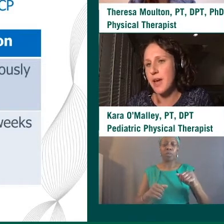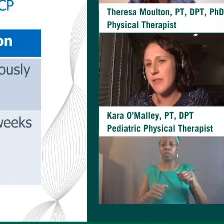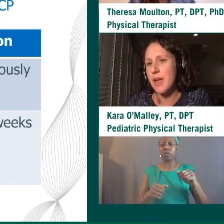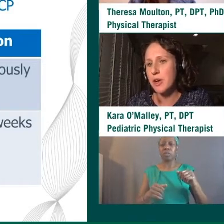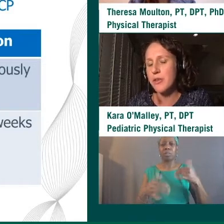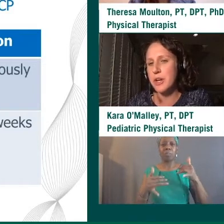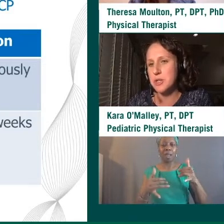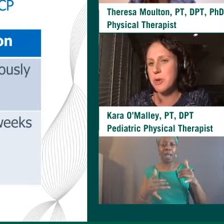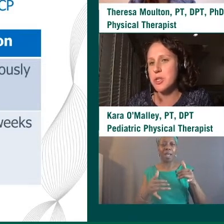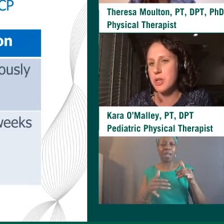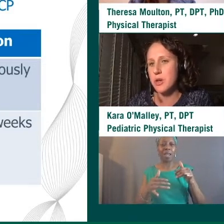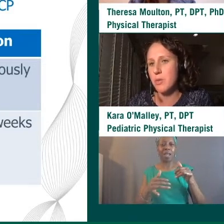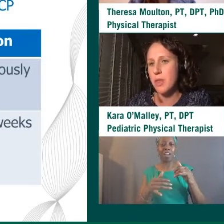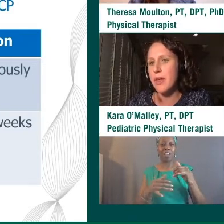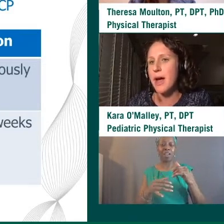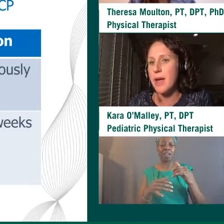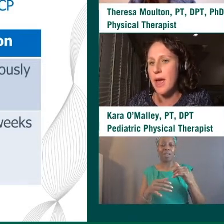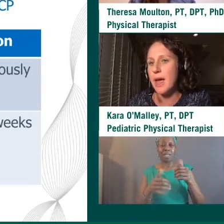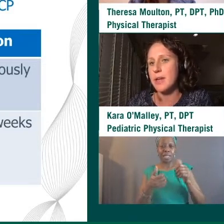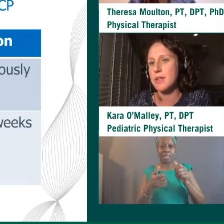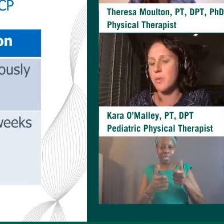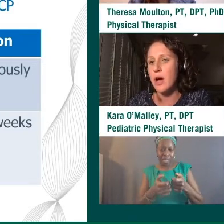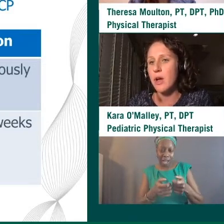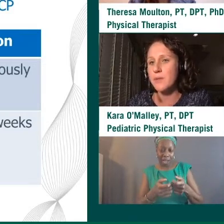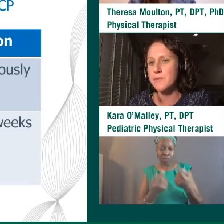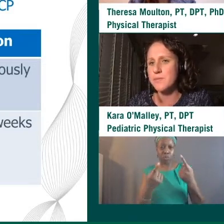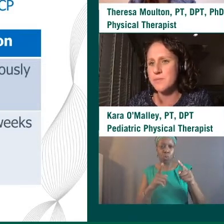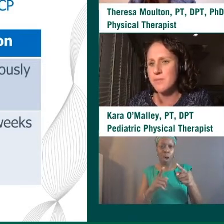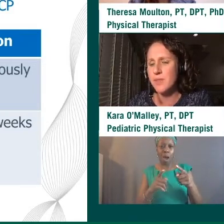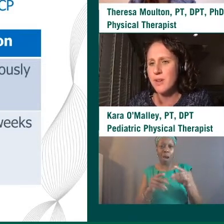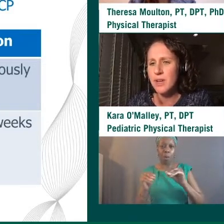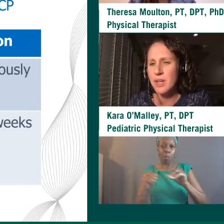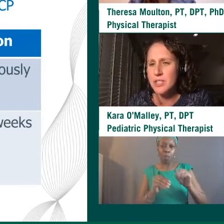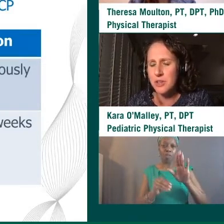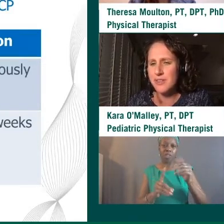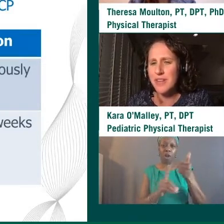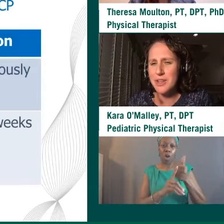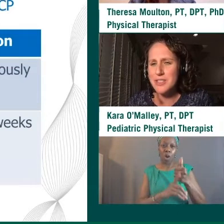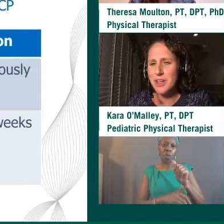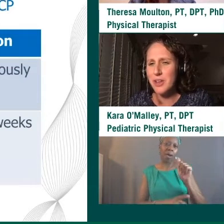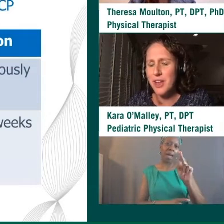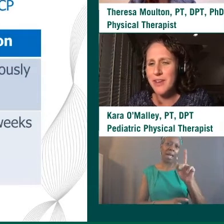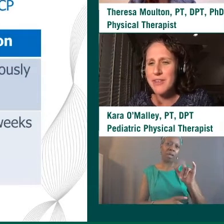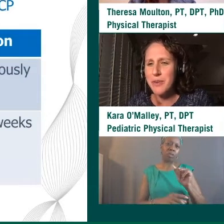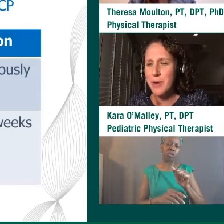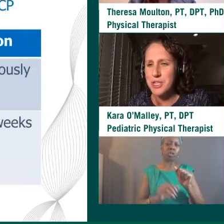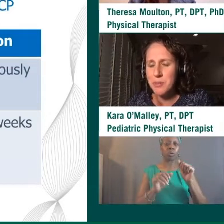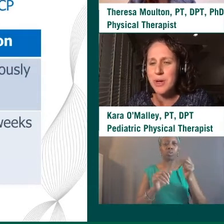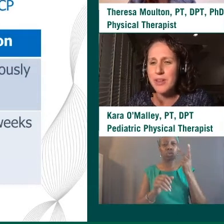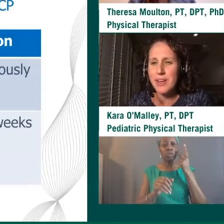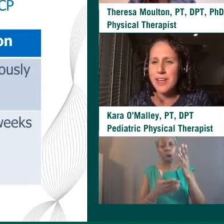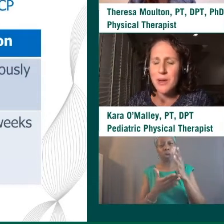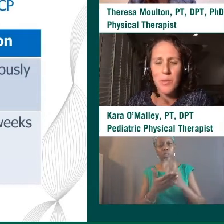of ankle range of motion with that as well. So that was a lot of information, but again